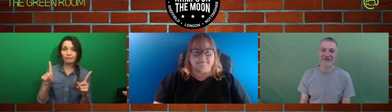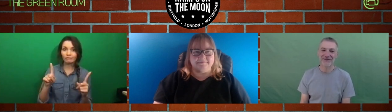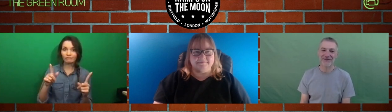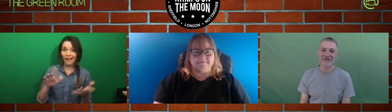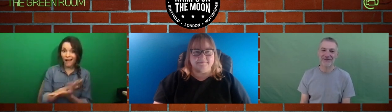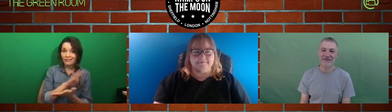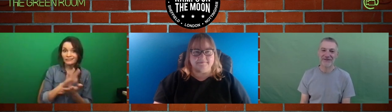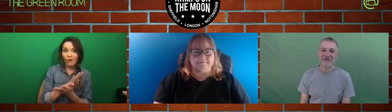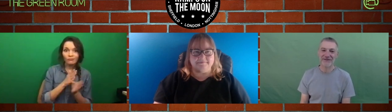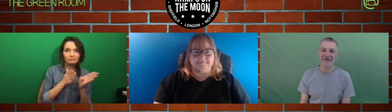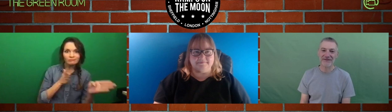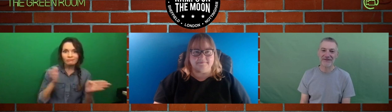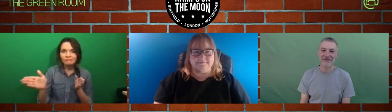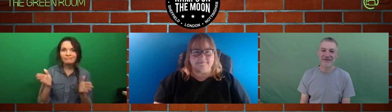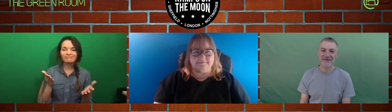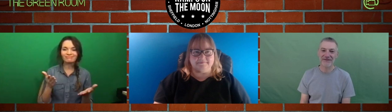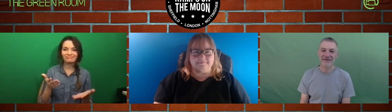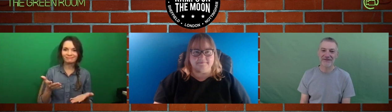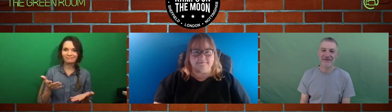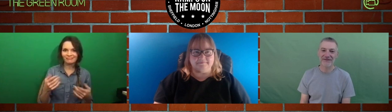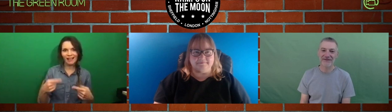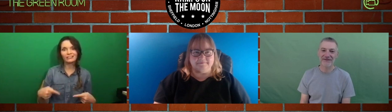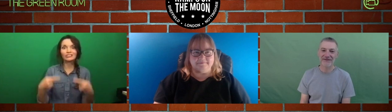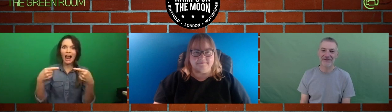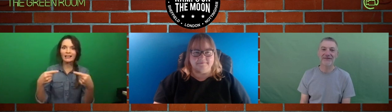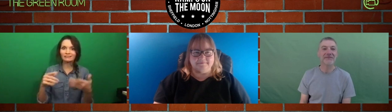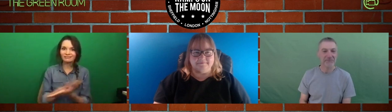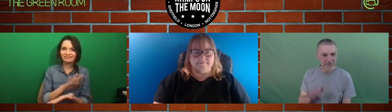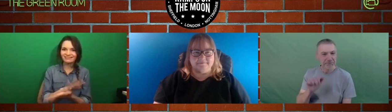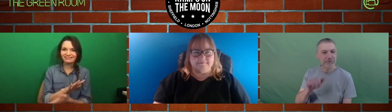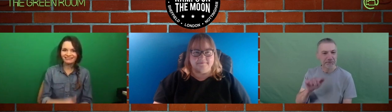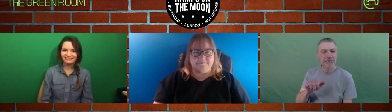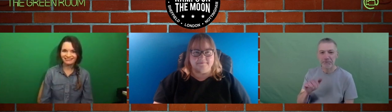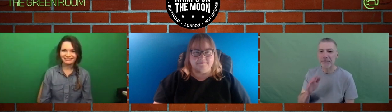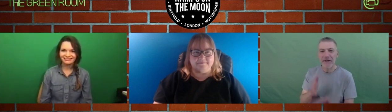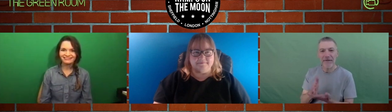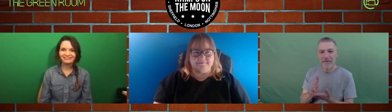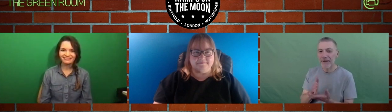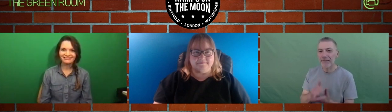fun challenge? RH: Yeah, it was fun.